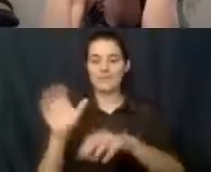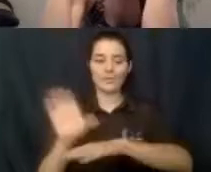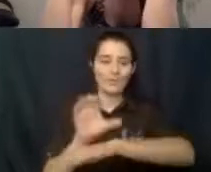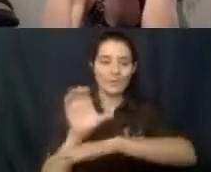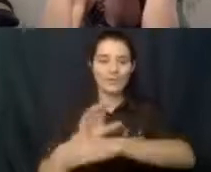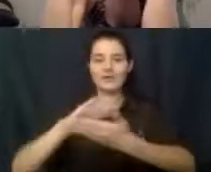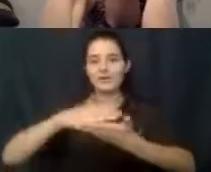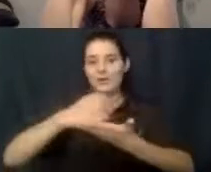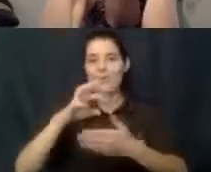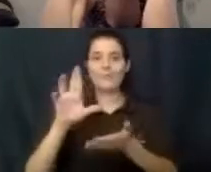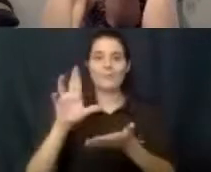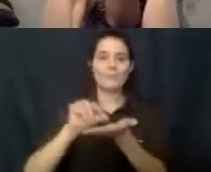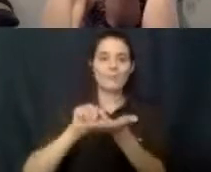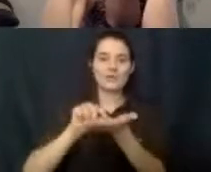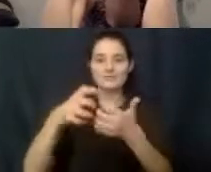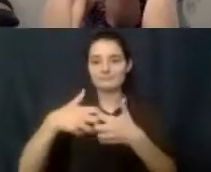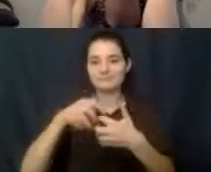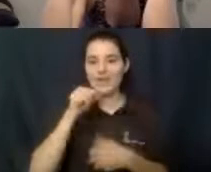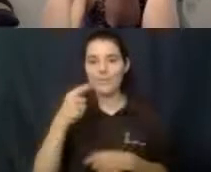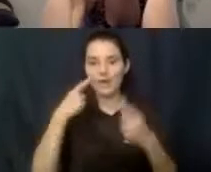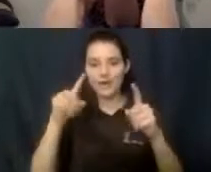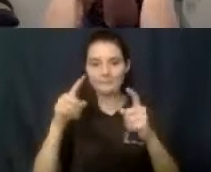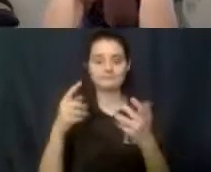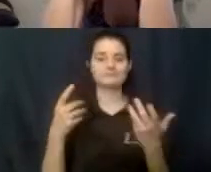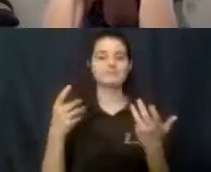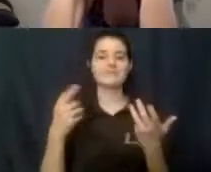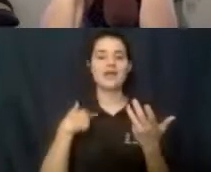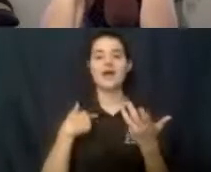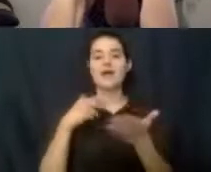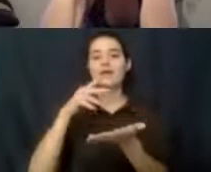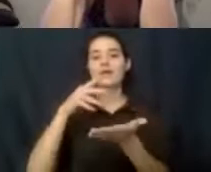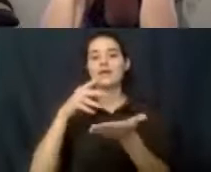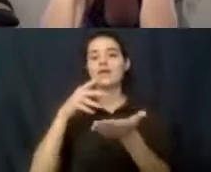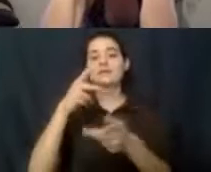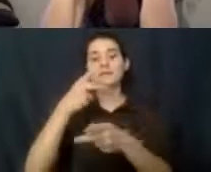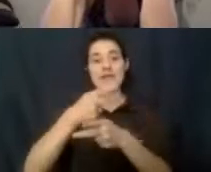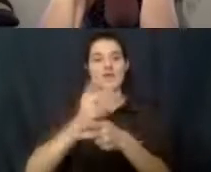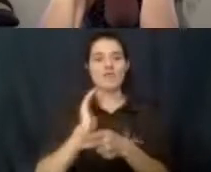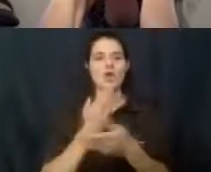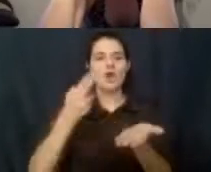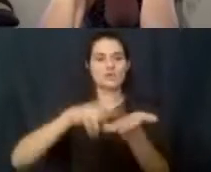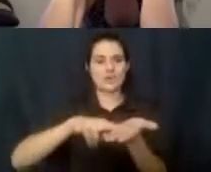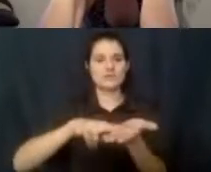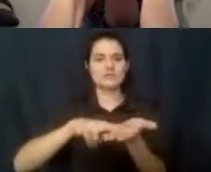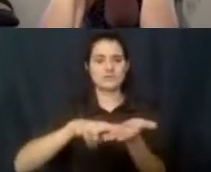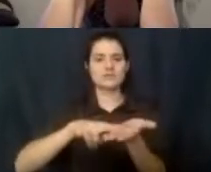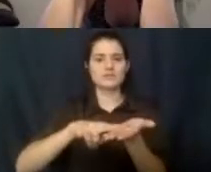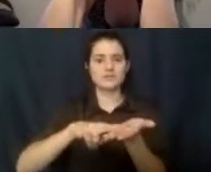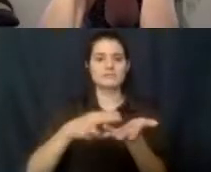computer, laptop, printer machine, and I monitor and maintain contracts (with vendors/partners).